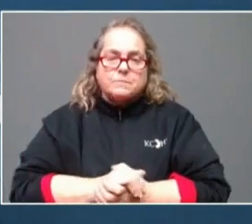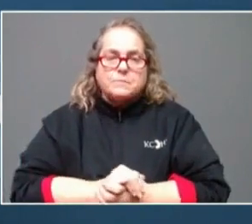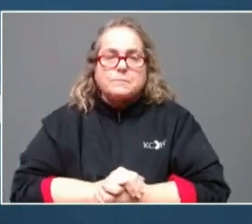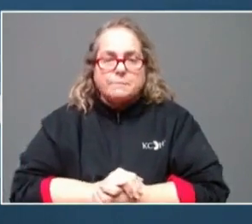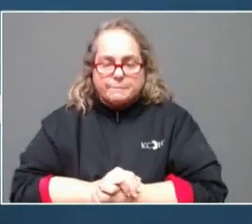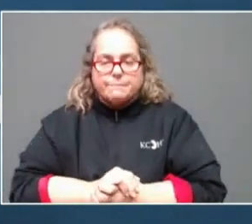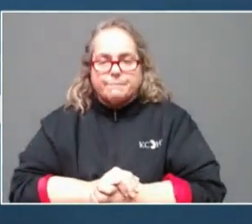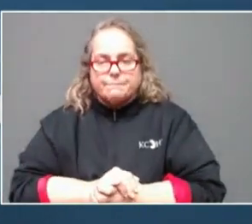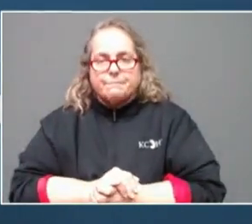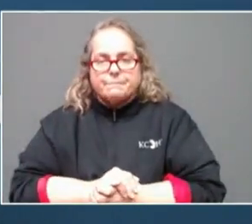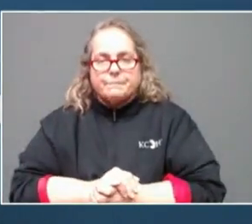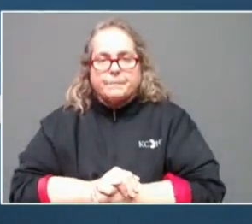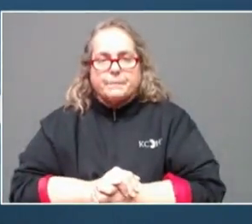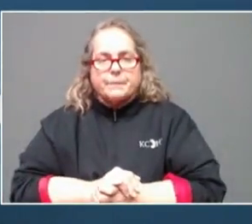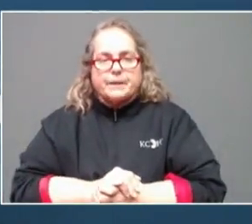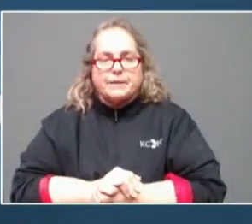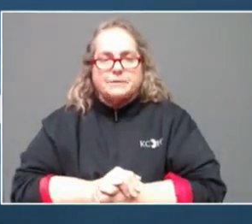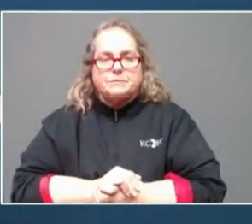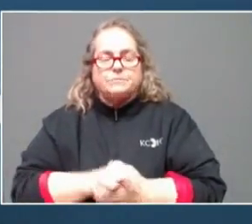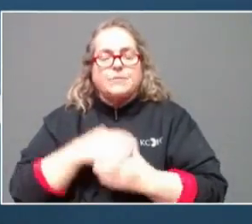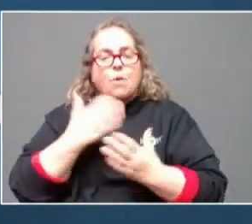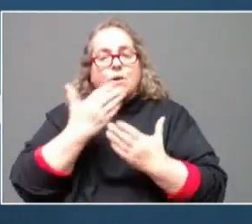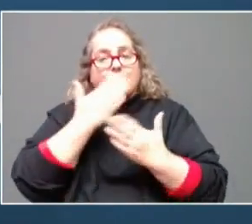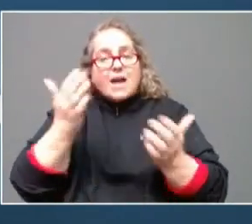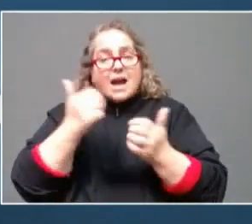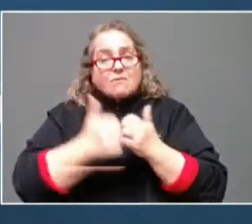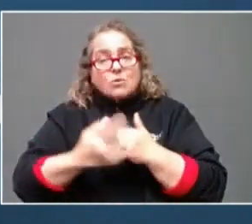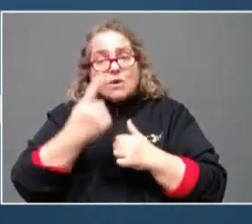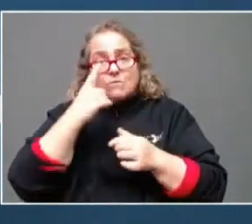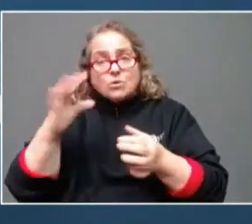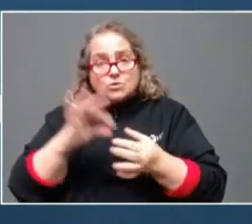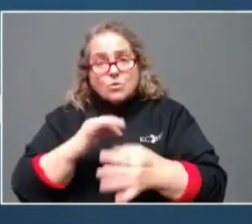Great, I want to thank everybody for joining us today. Thanks for holding it